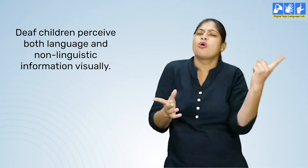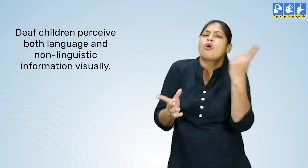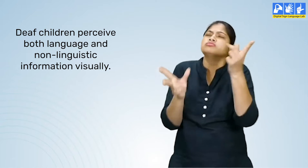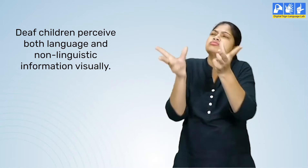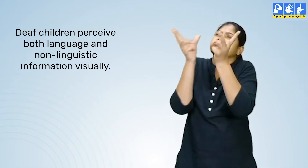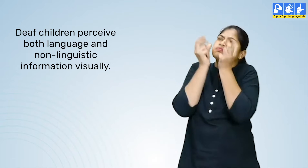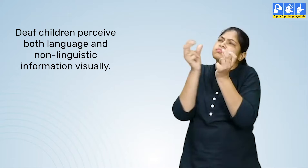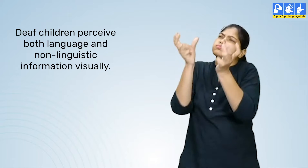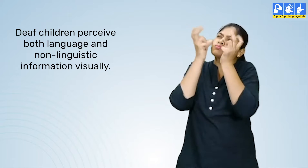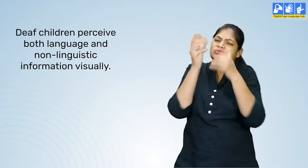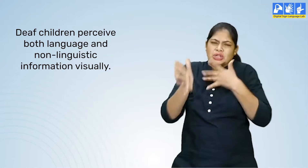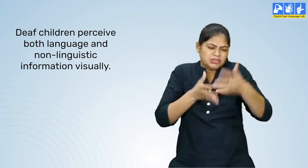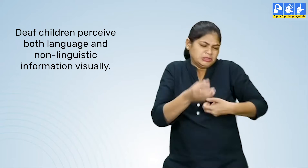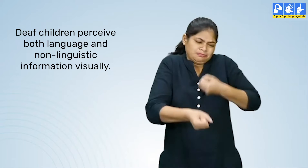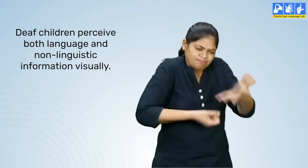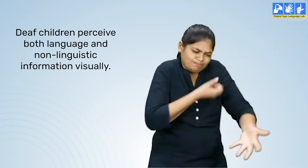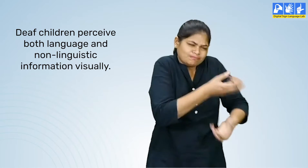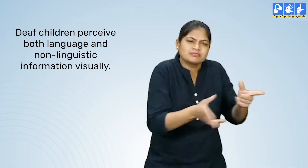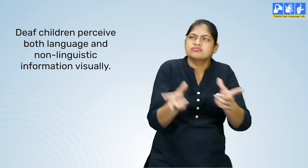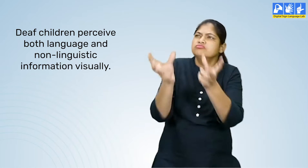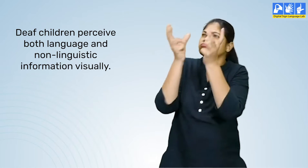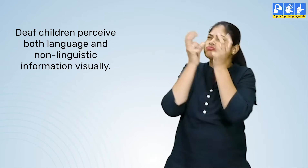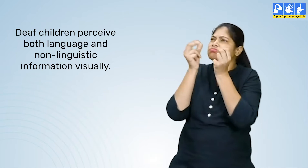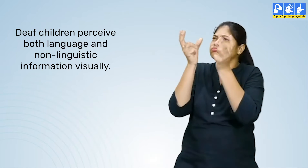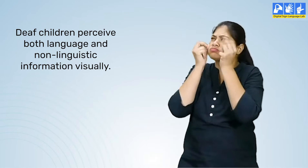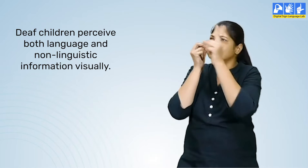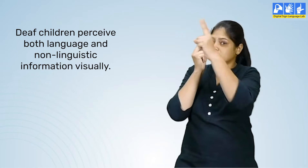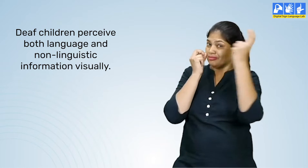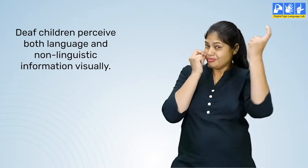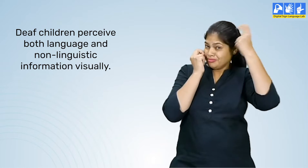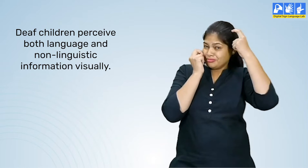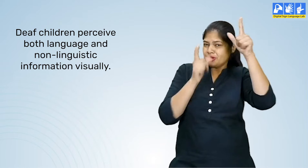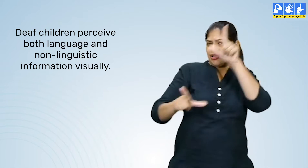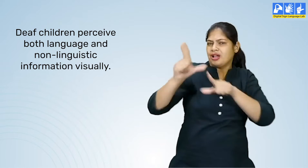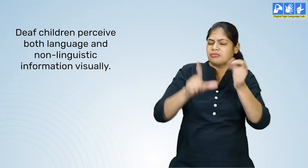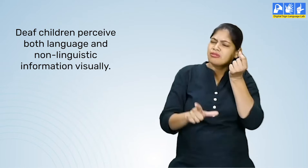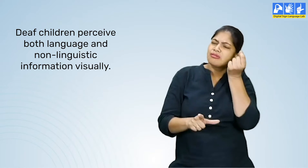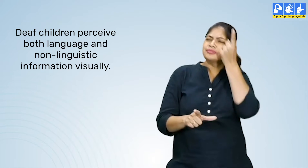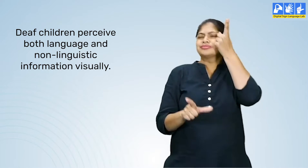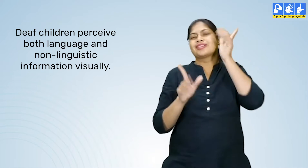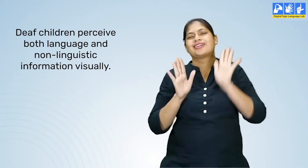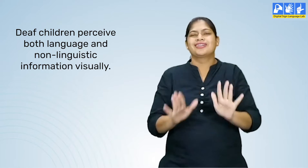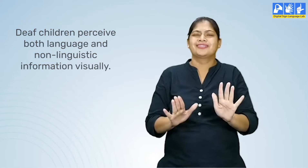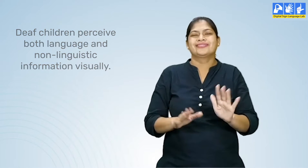it can be understood by just seeing them.